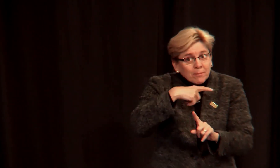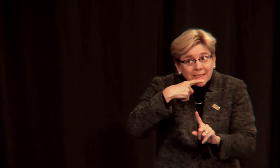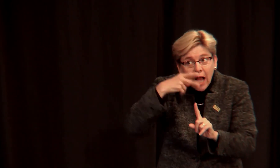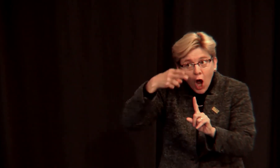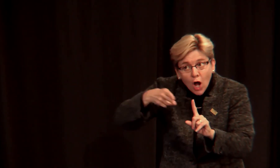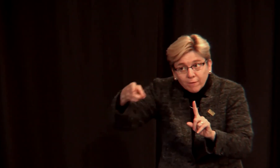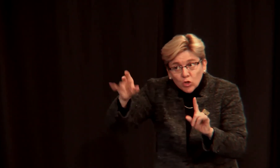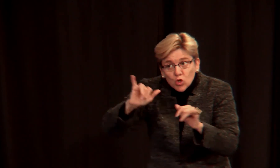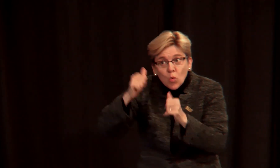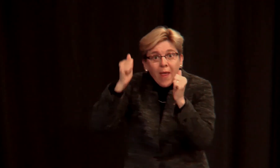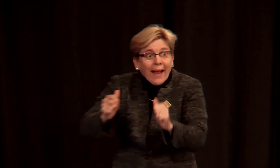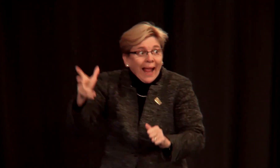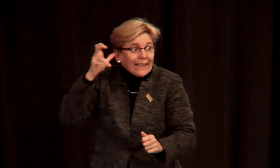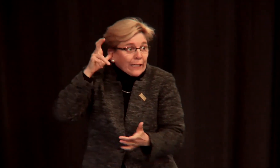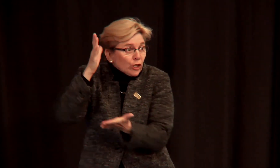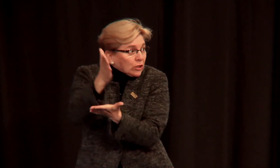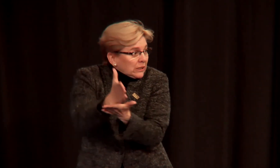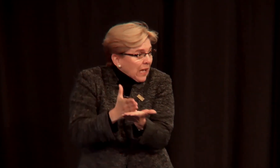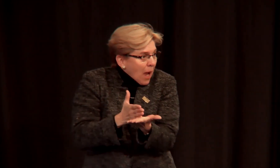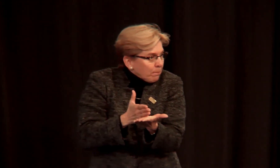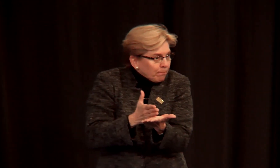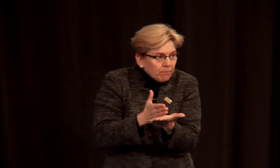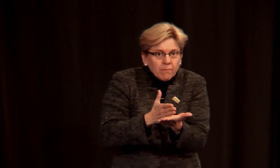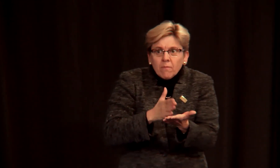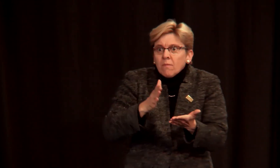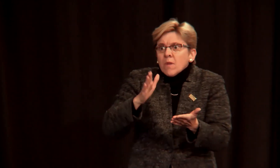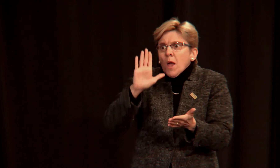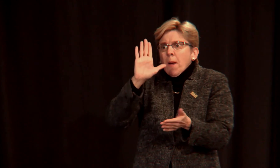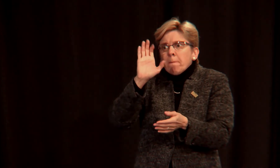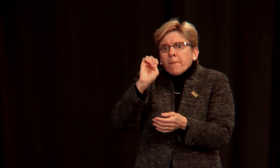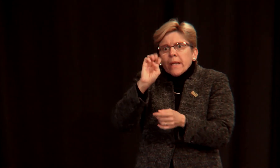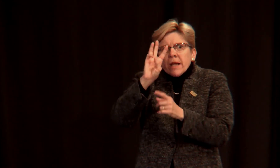I'm saying hard-of-hearing too because even though they can hear some,